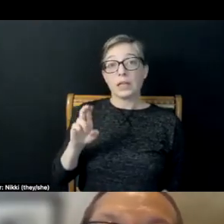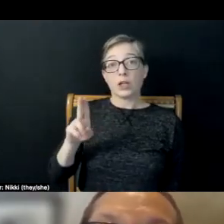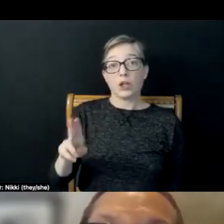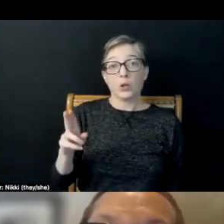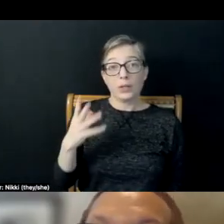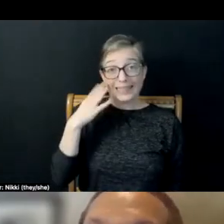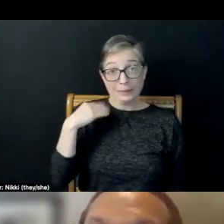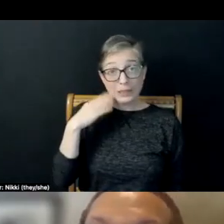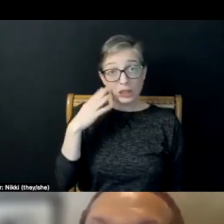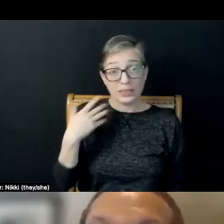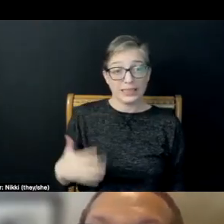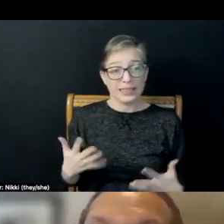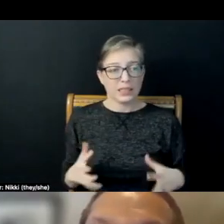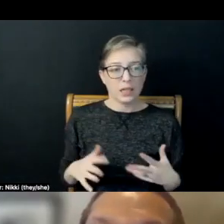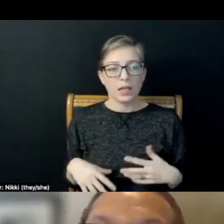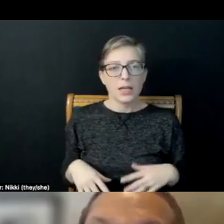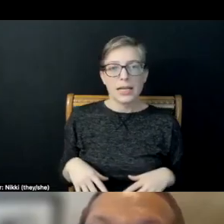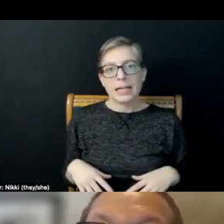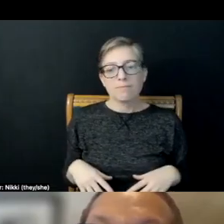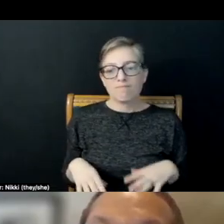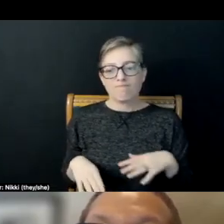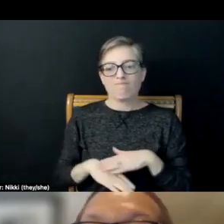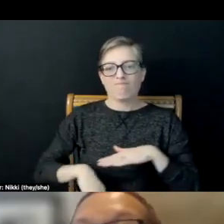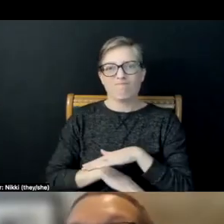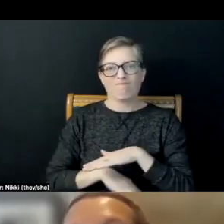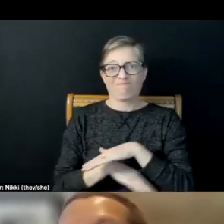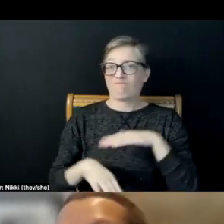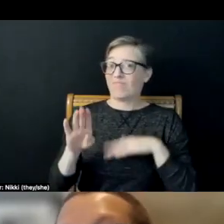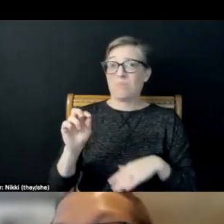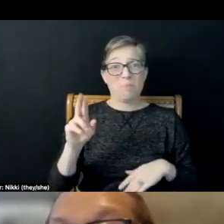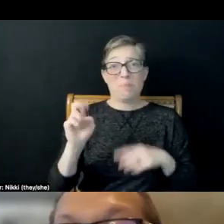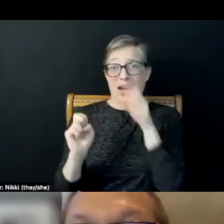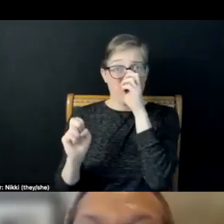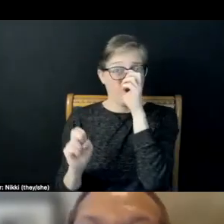a a bare bones place made for treatment and engagement for the babies to have everything they need,